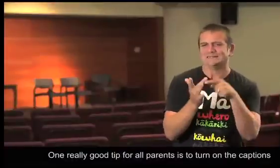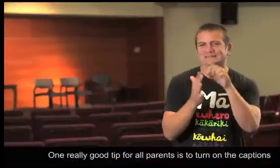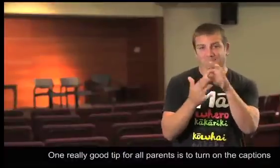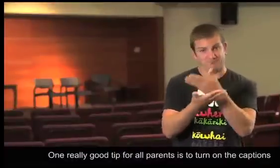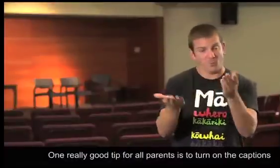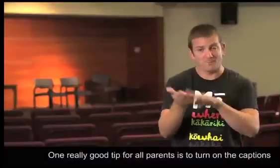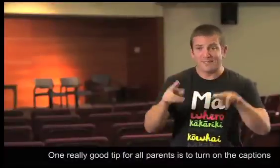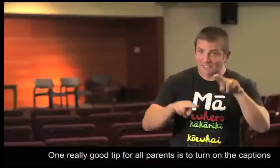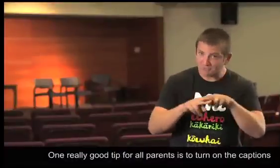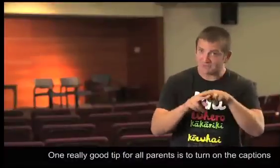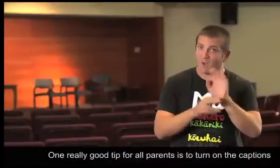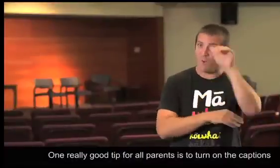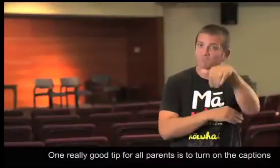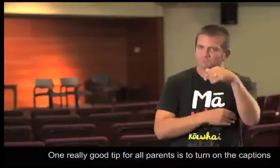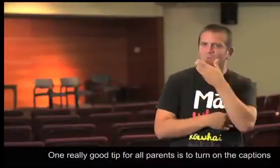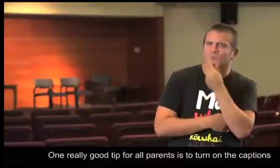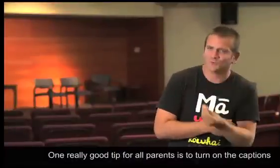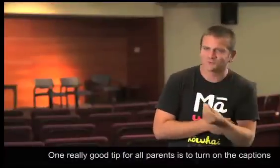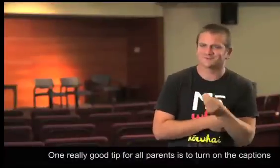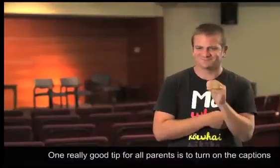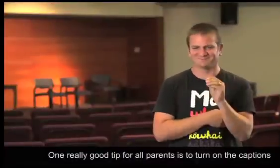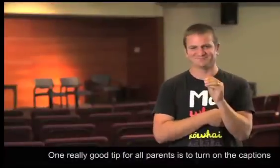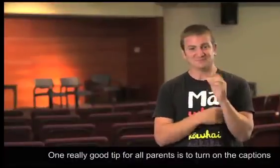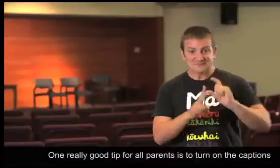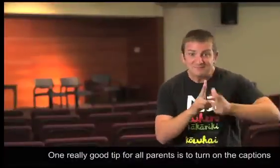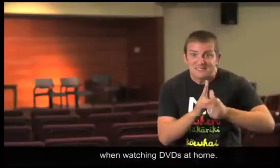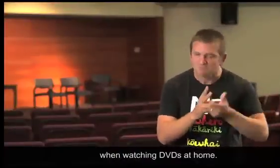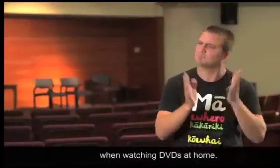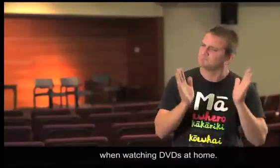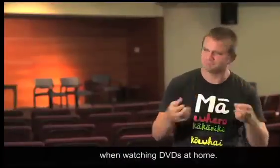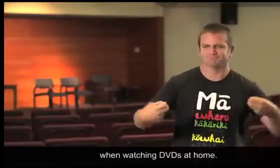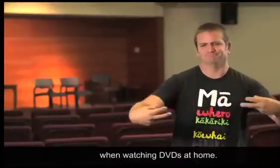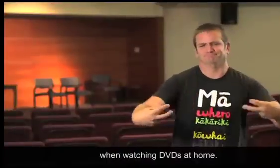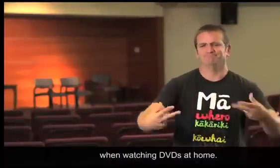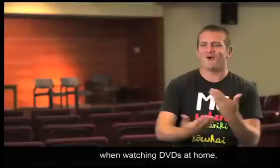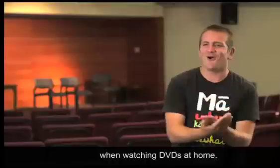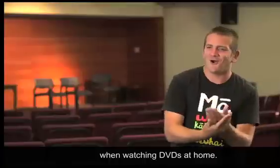One really good tip for all parents is to turn on the captions when watching DVDs at home.